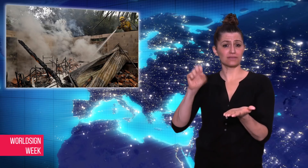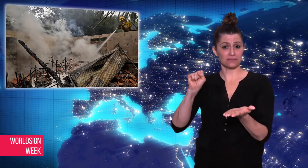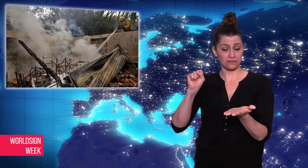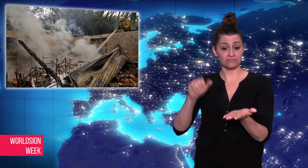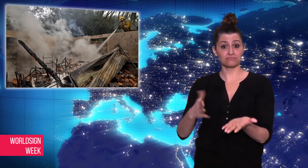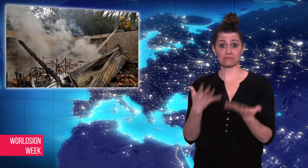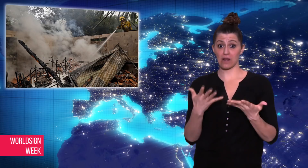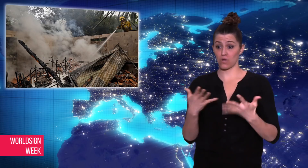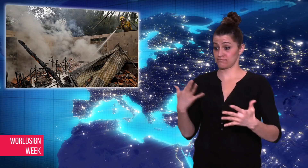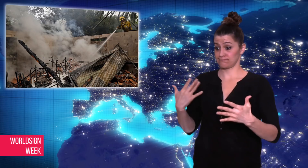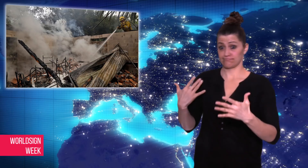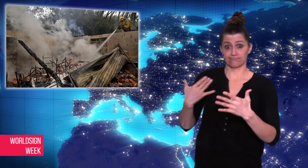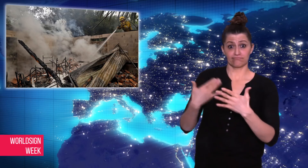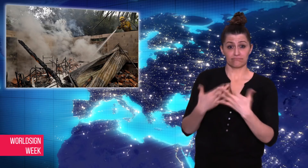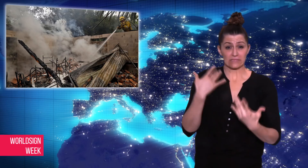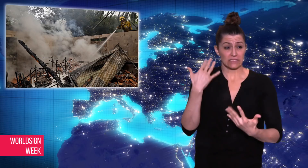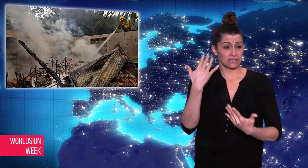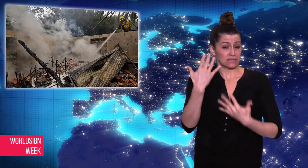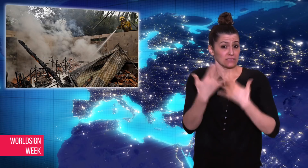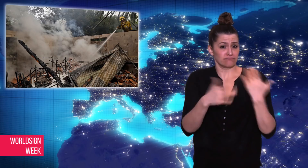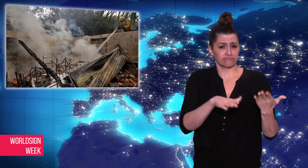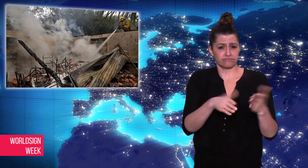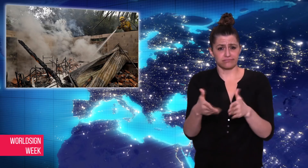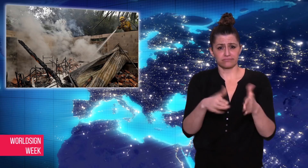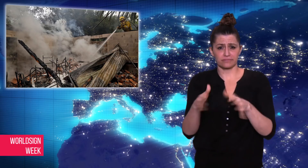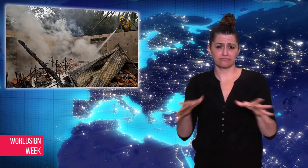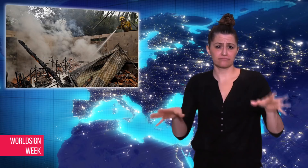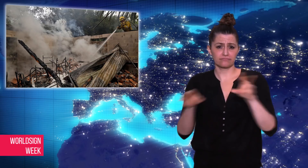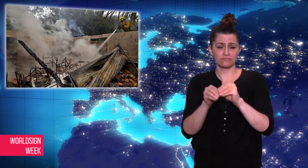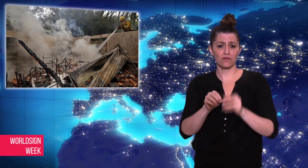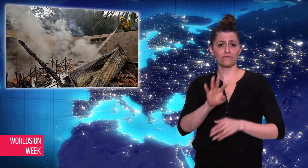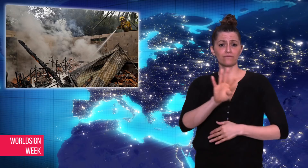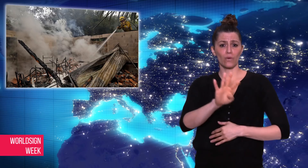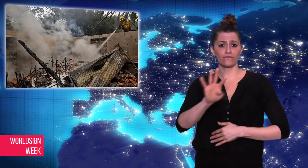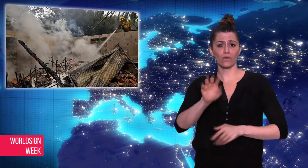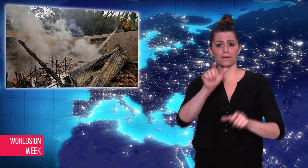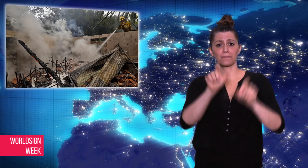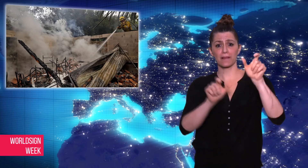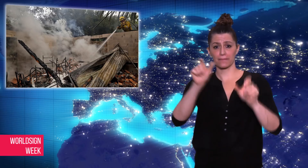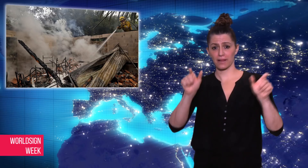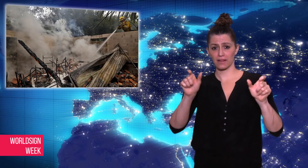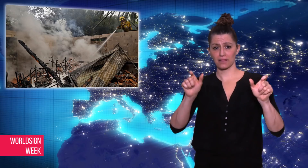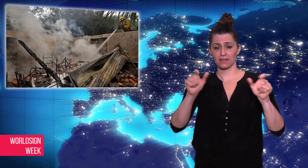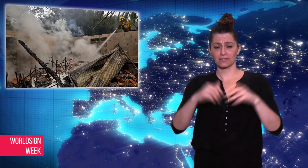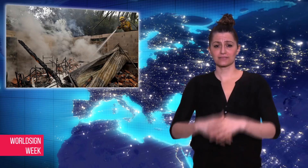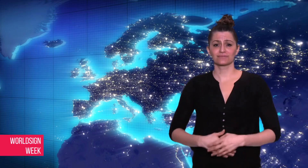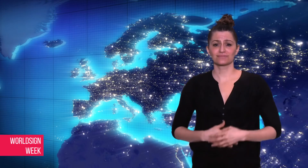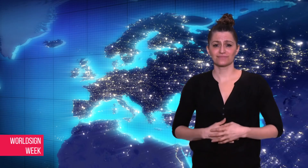and killed 44 people to date.